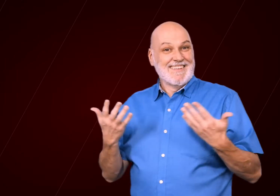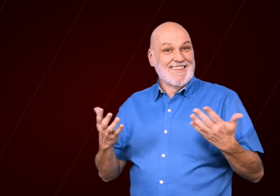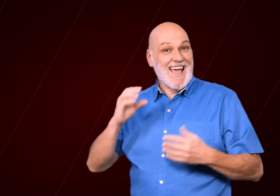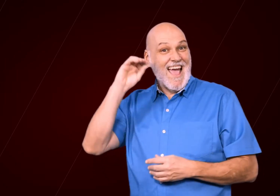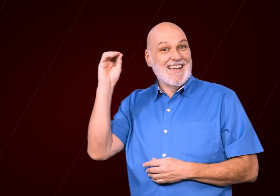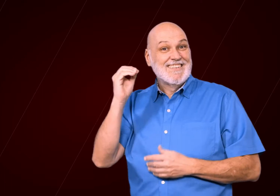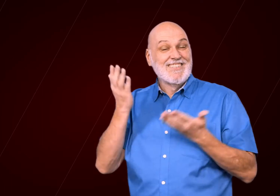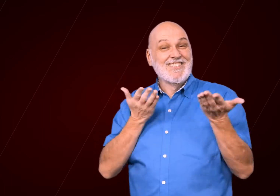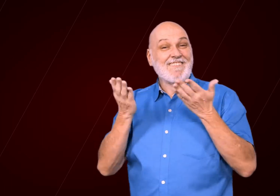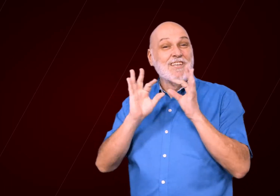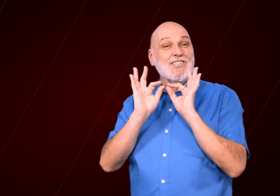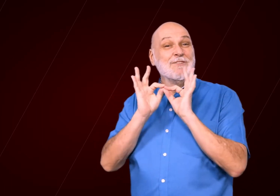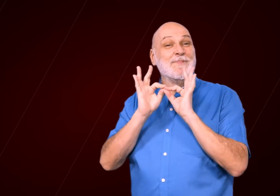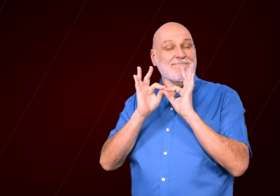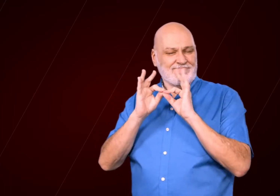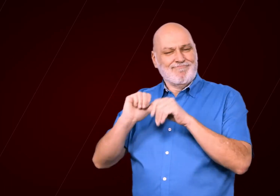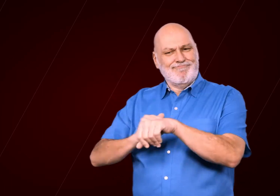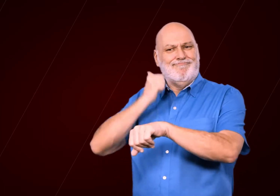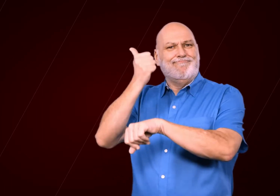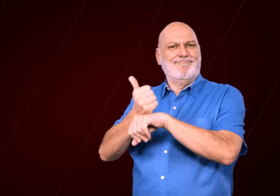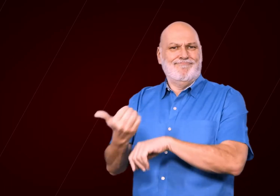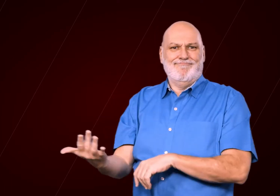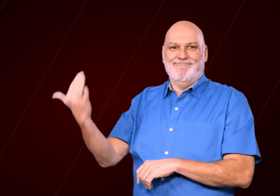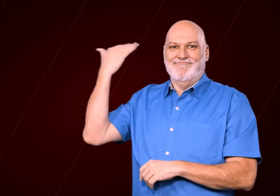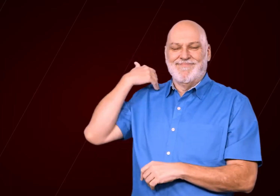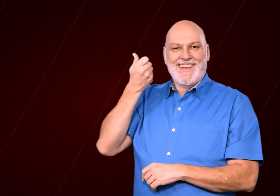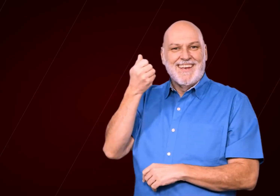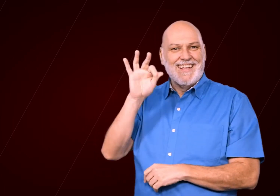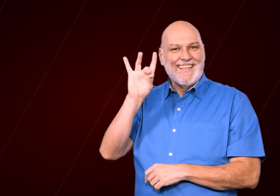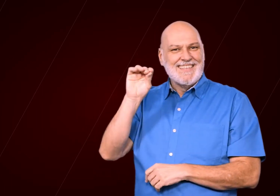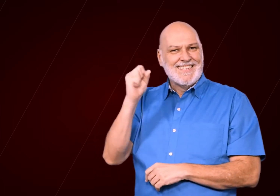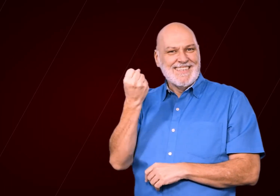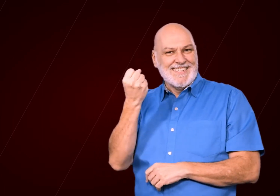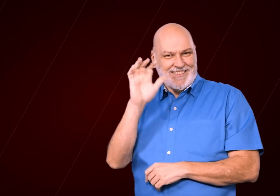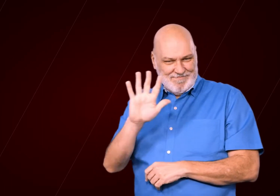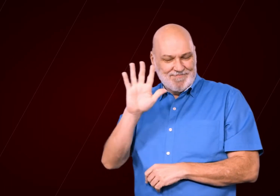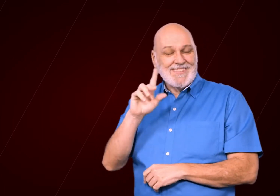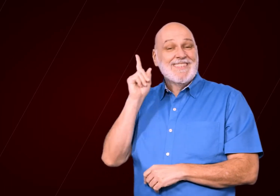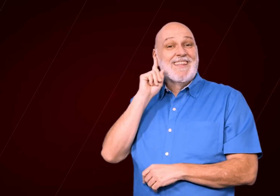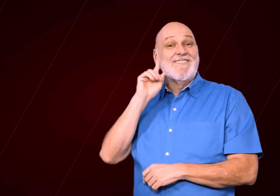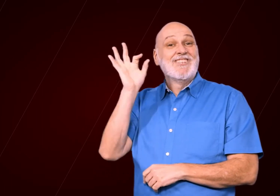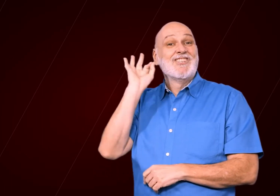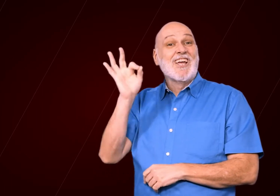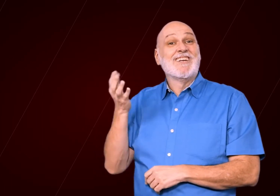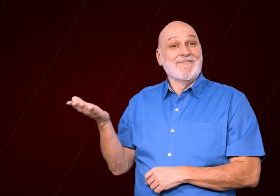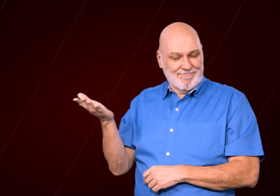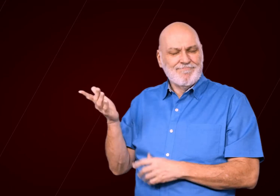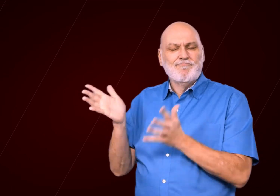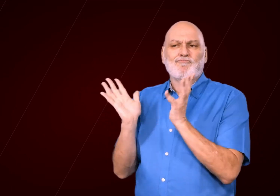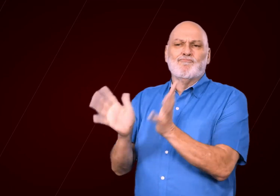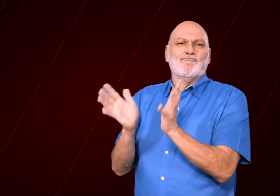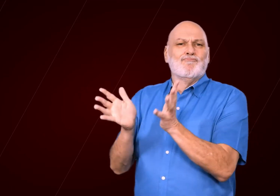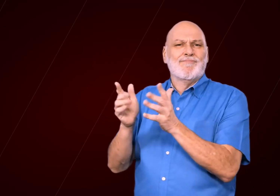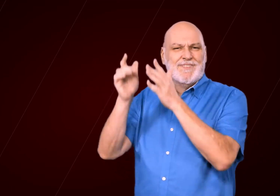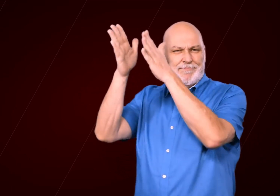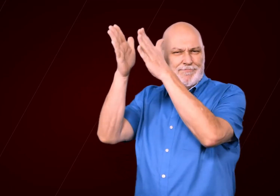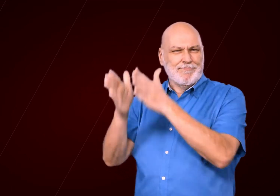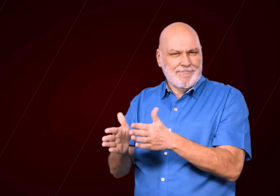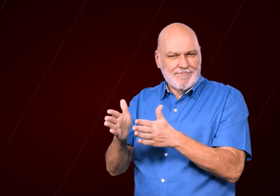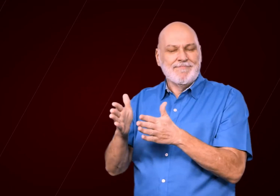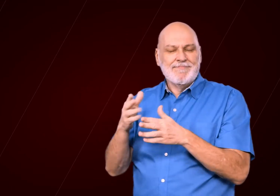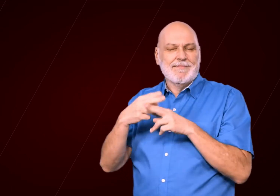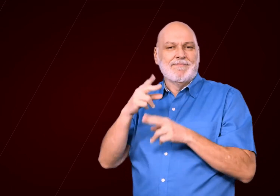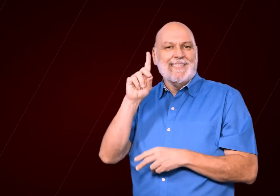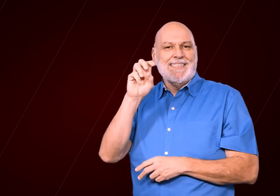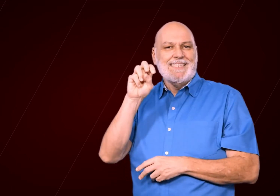[Anselmo]: Interpreting services in Ontario started in the 1980’s.